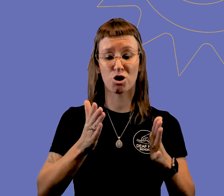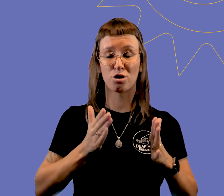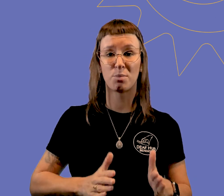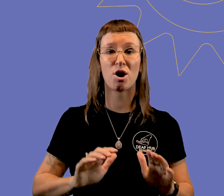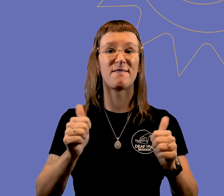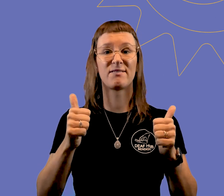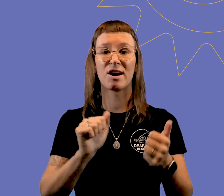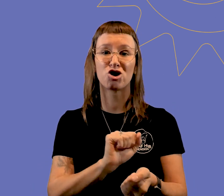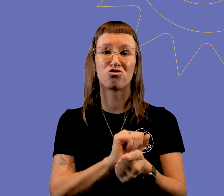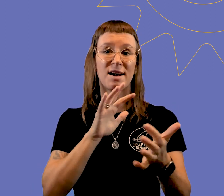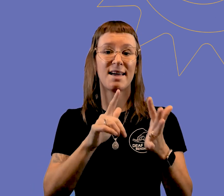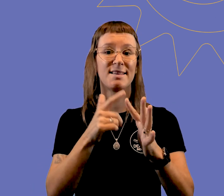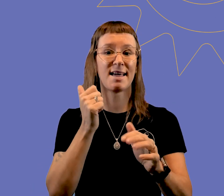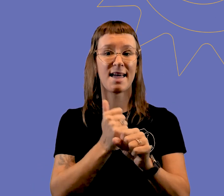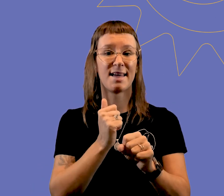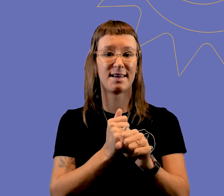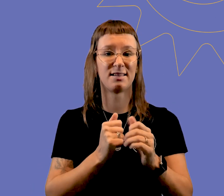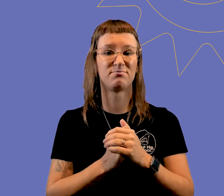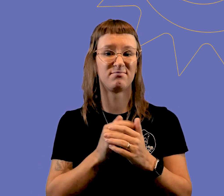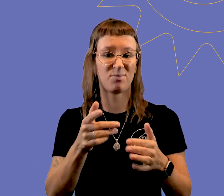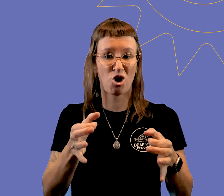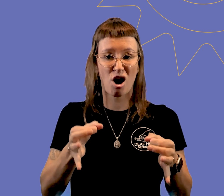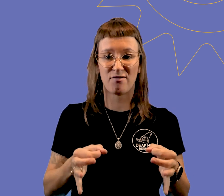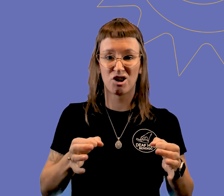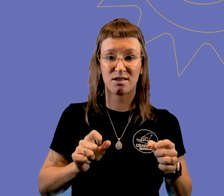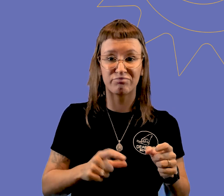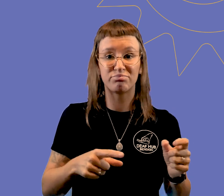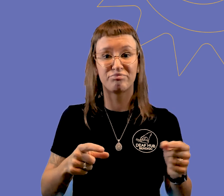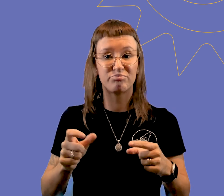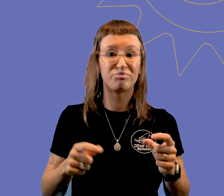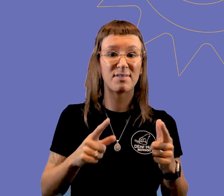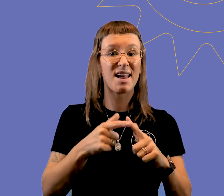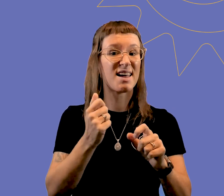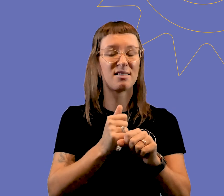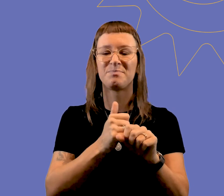you to stop ovulating which means, you stop releasing eggs from your ovaries. As a result,